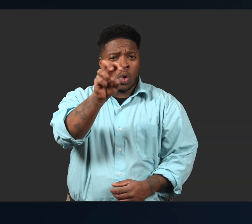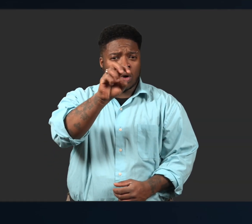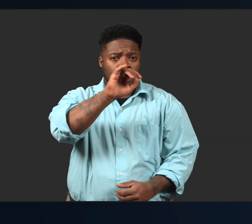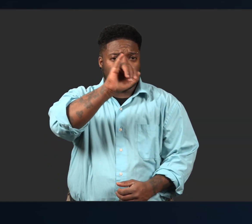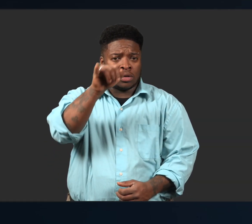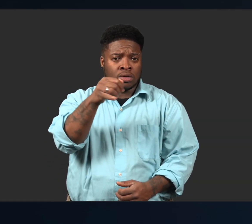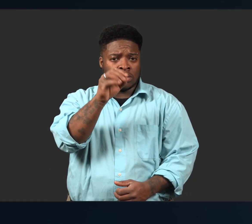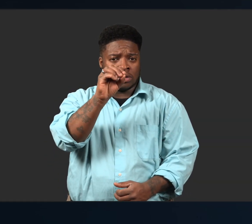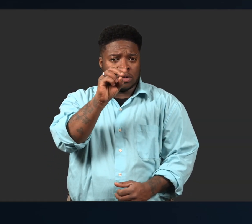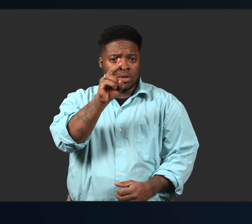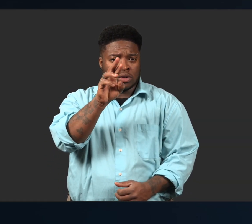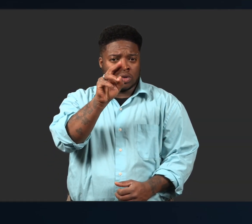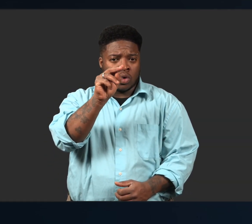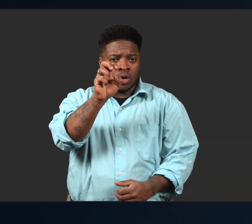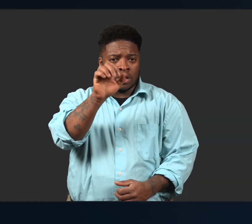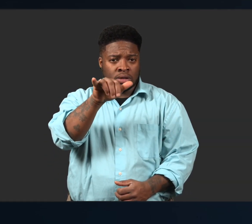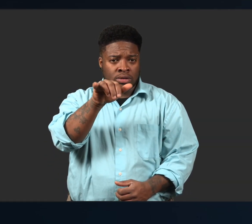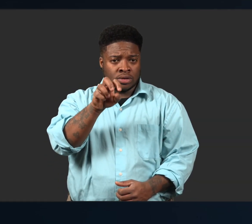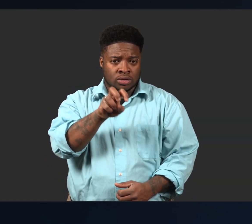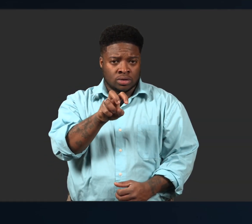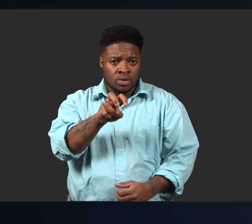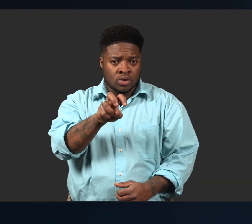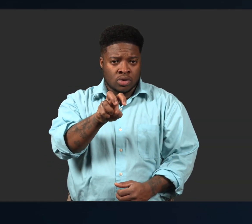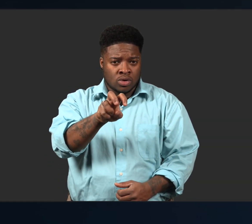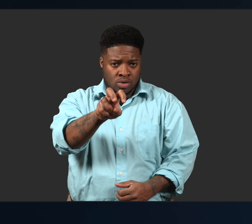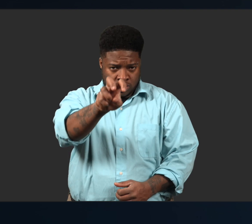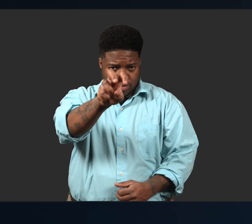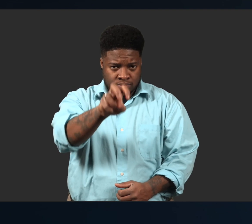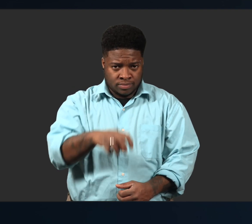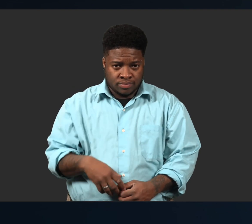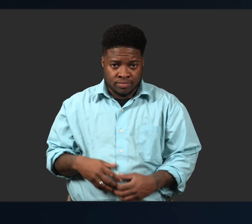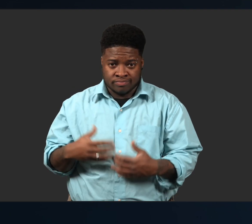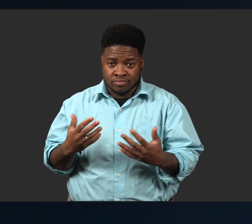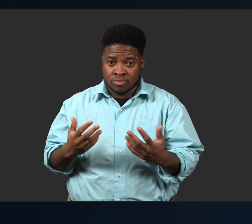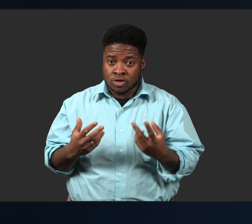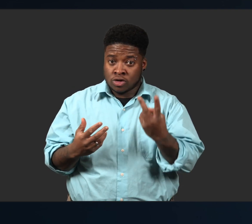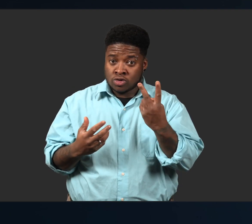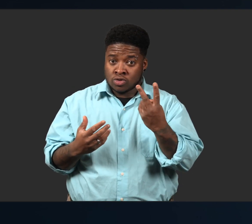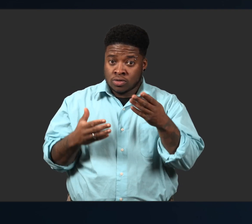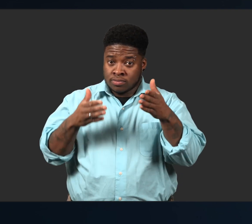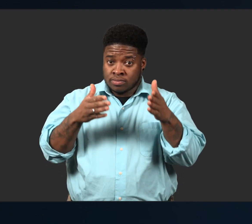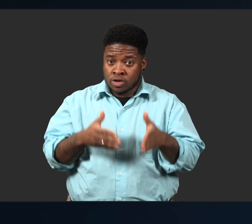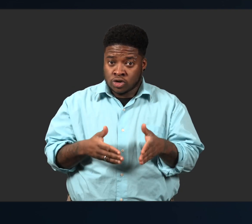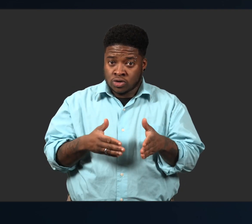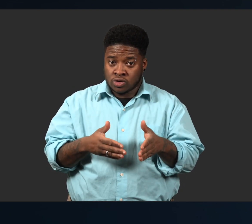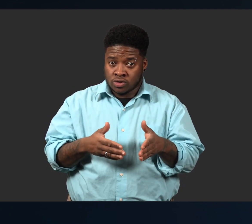Today I'm going to be talking about the journey of two people.